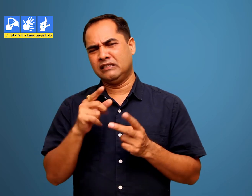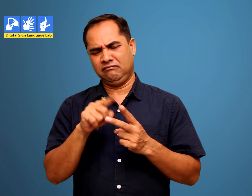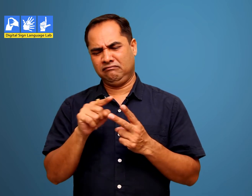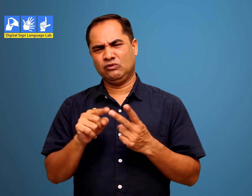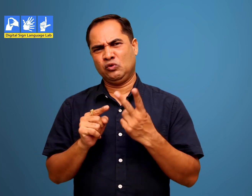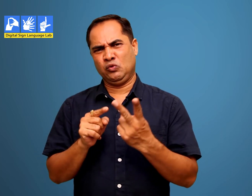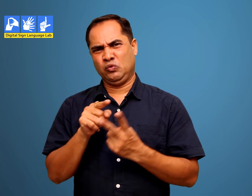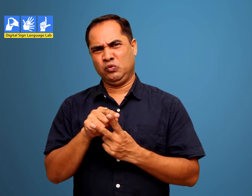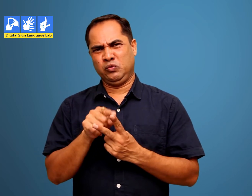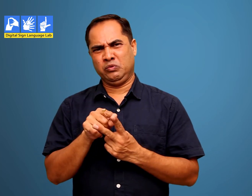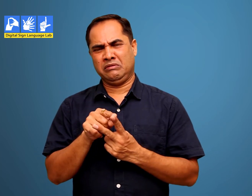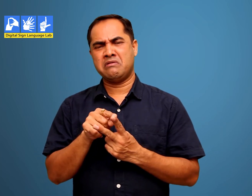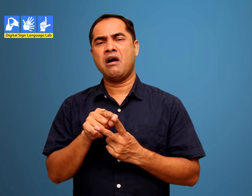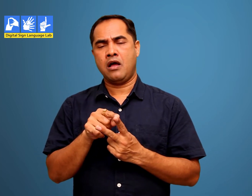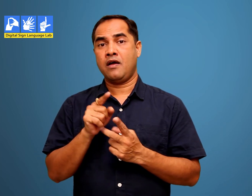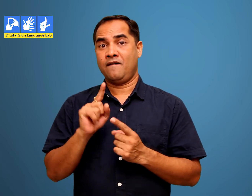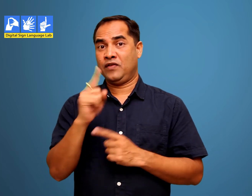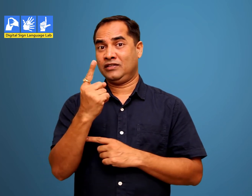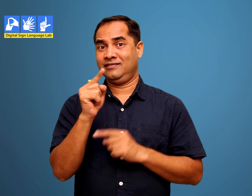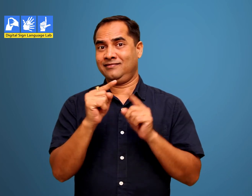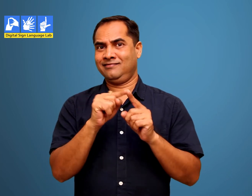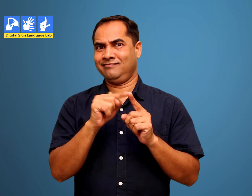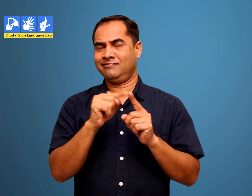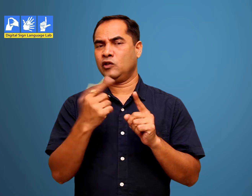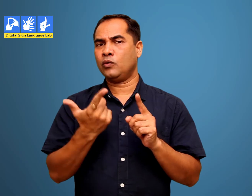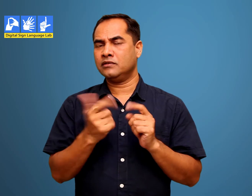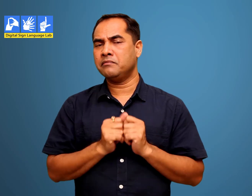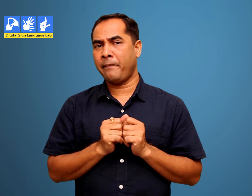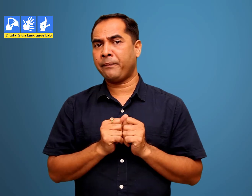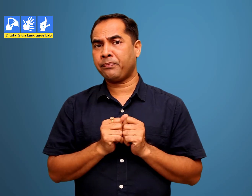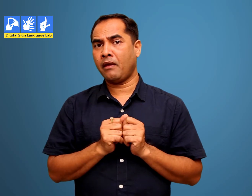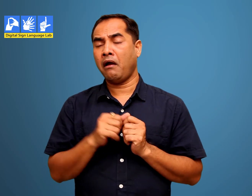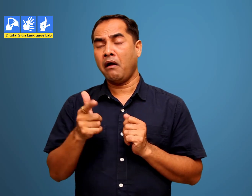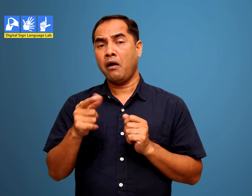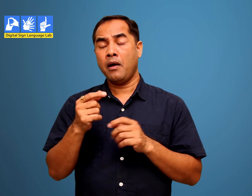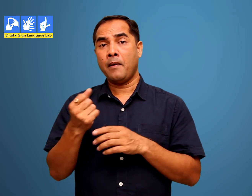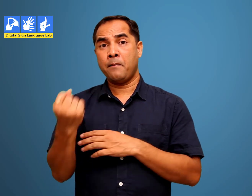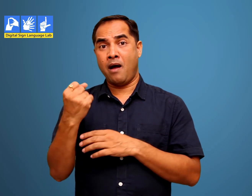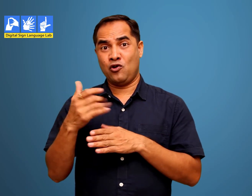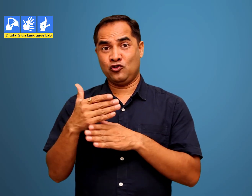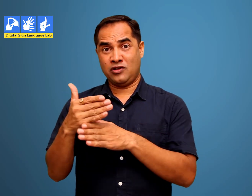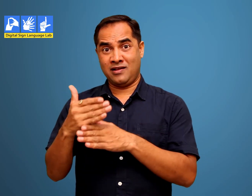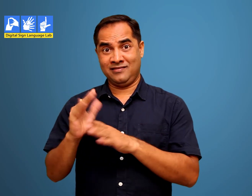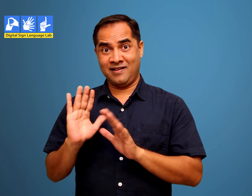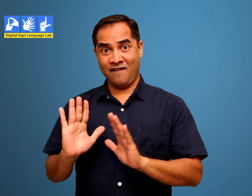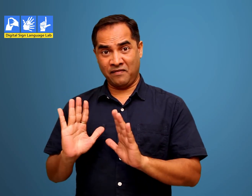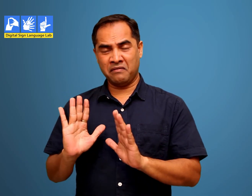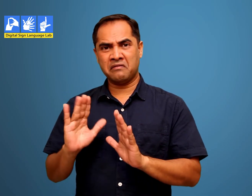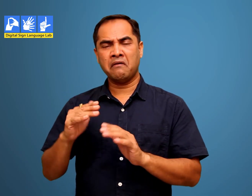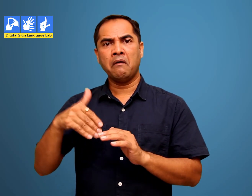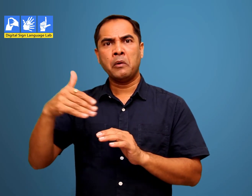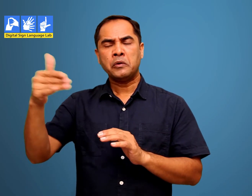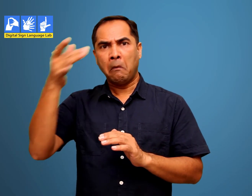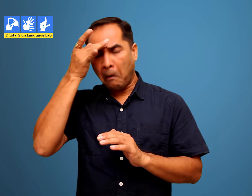one is Prudential reason. Power sharing is good because it helps to reduce the